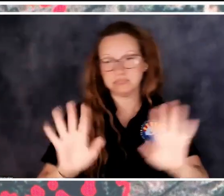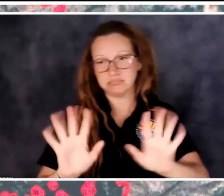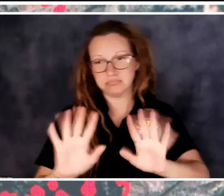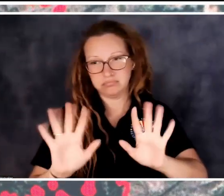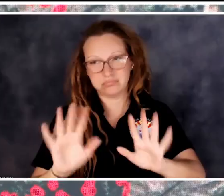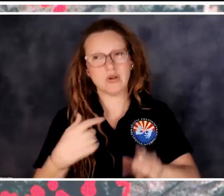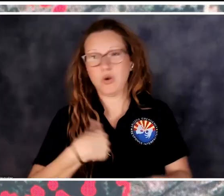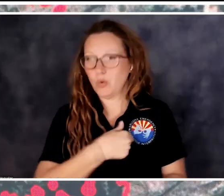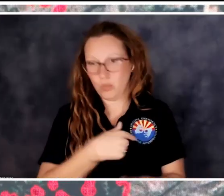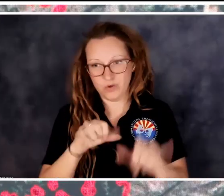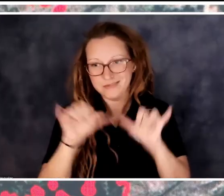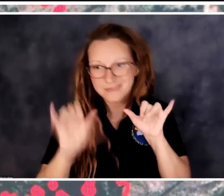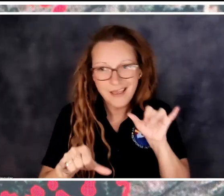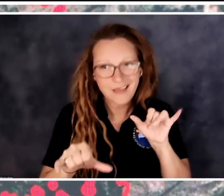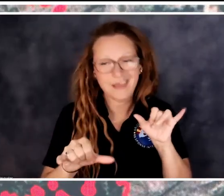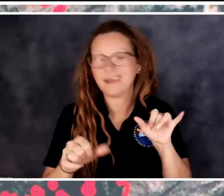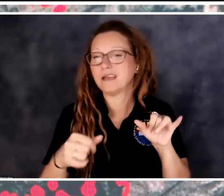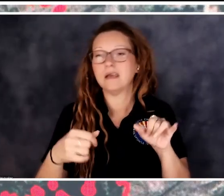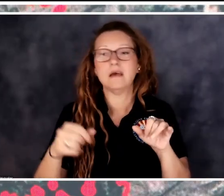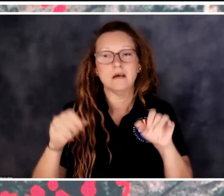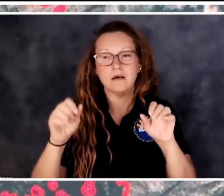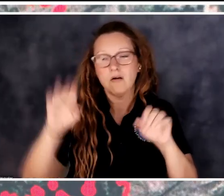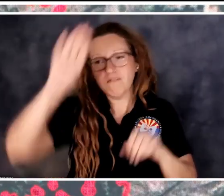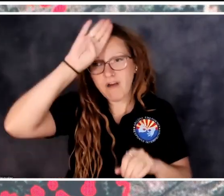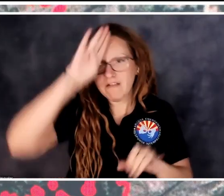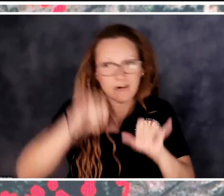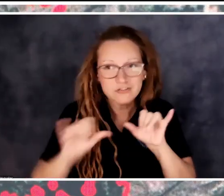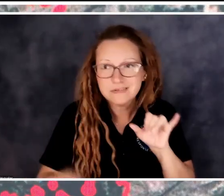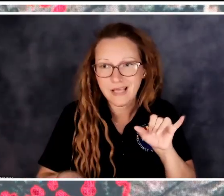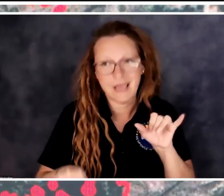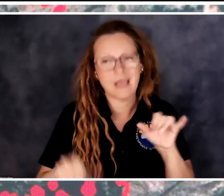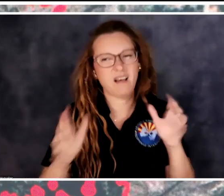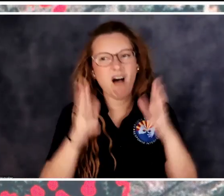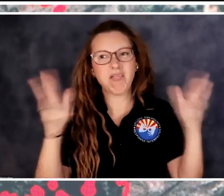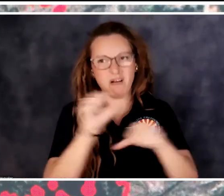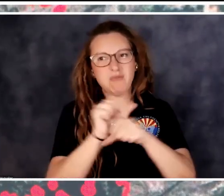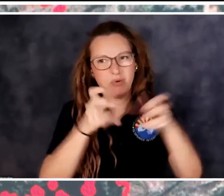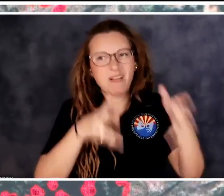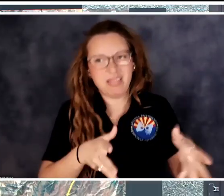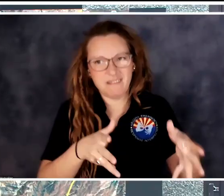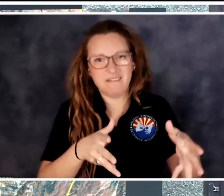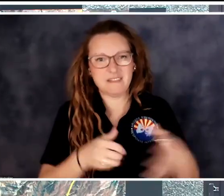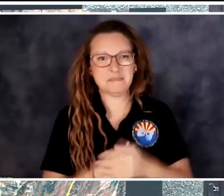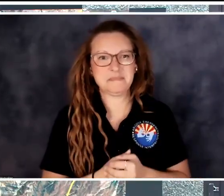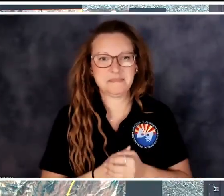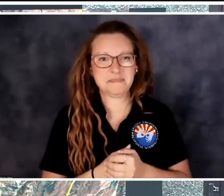We're staying on the incident. We're not releasing any resources. And we've got a lot of work left to do with this incident.